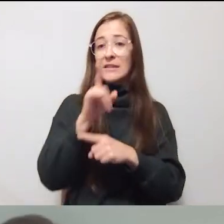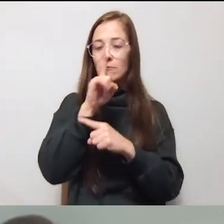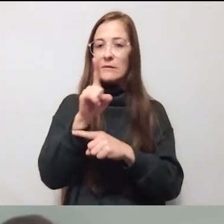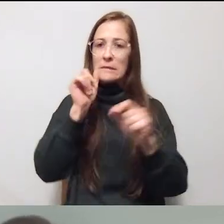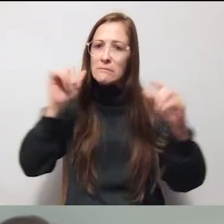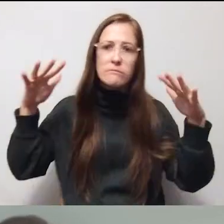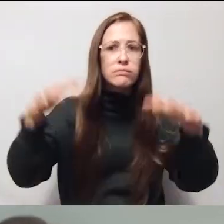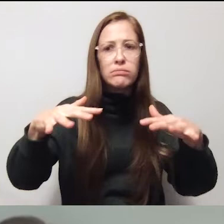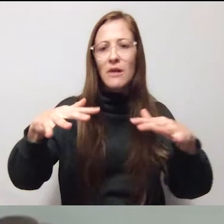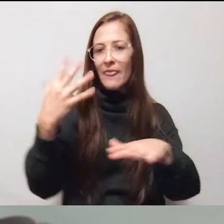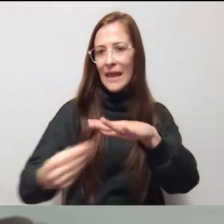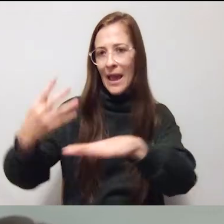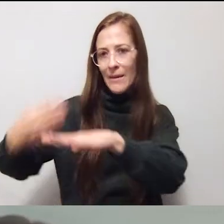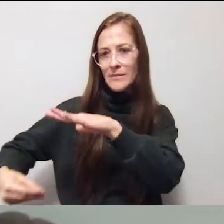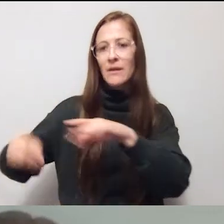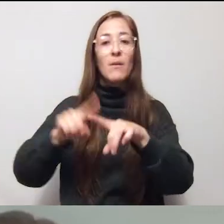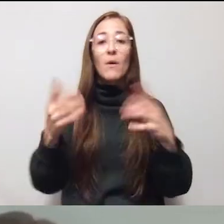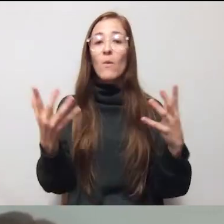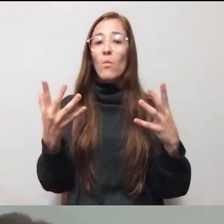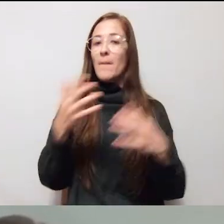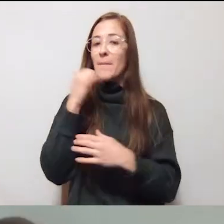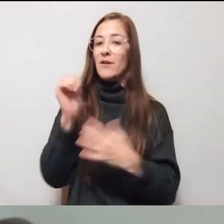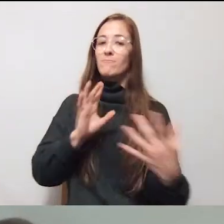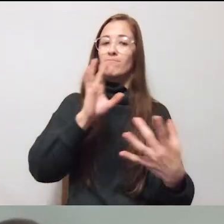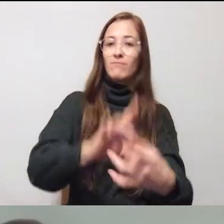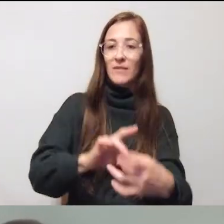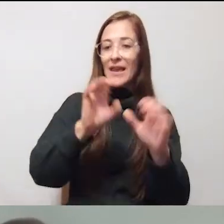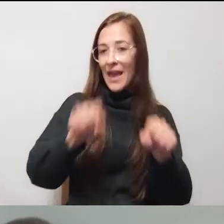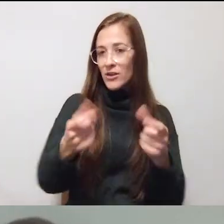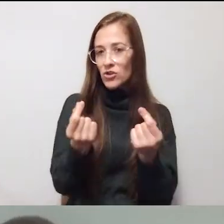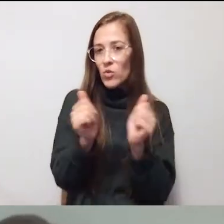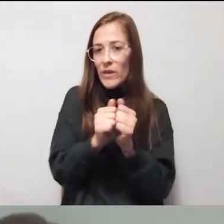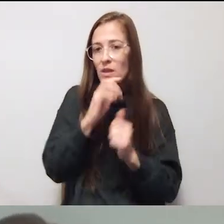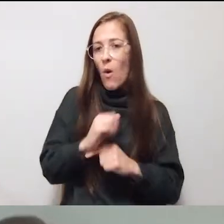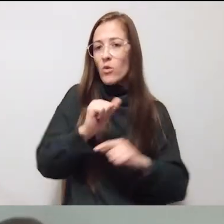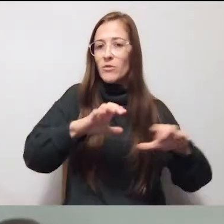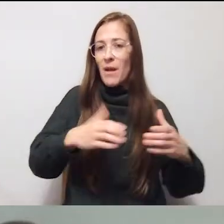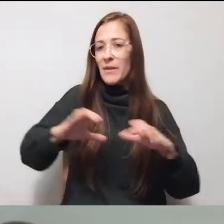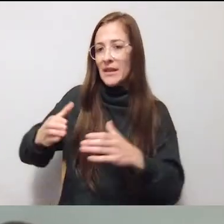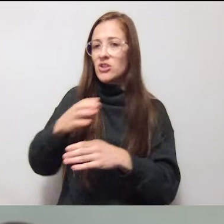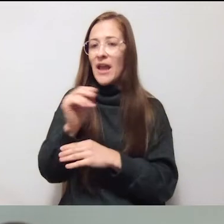But also what better outreach we could do on behalf of the older population or people with disabilities.